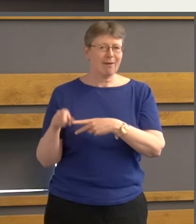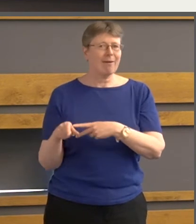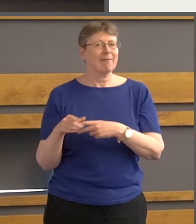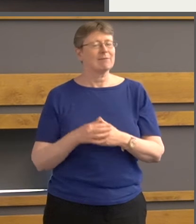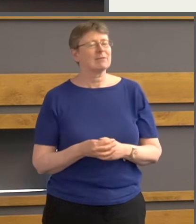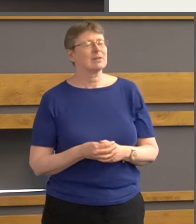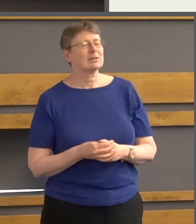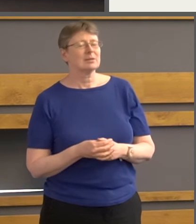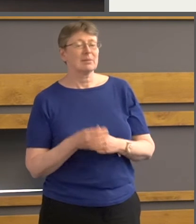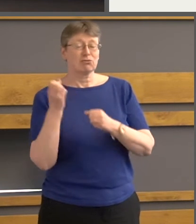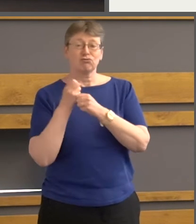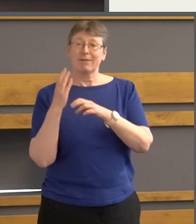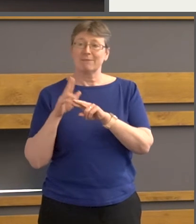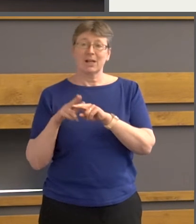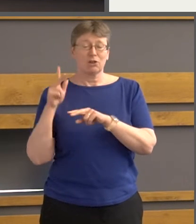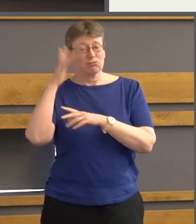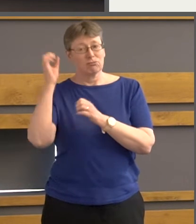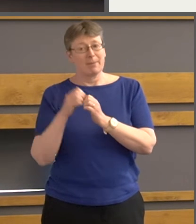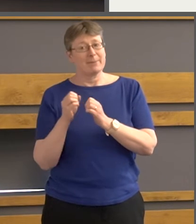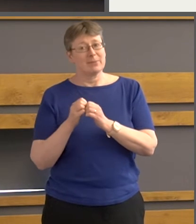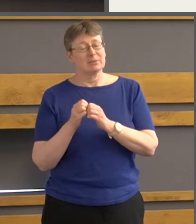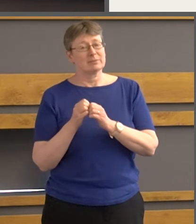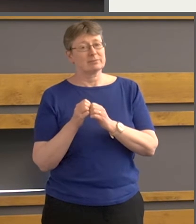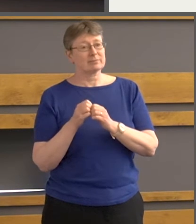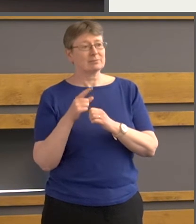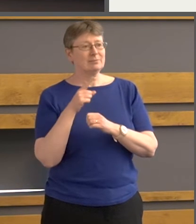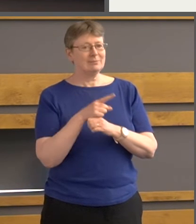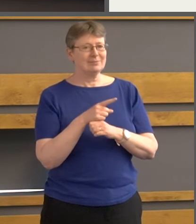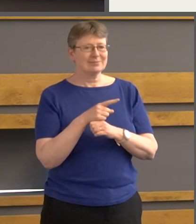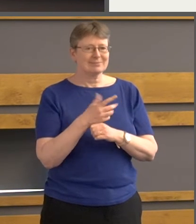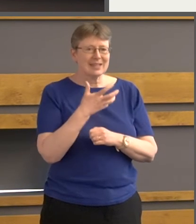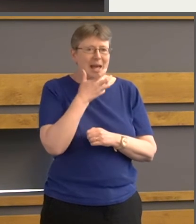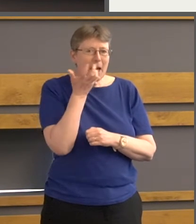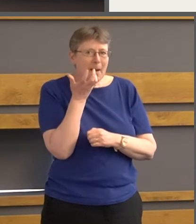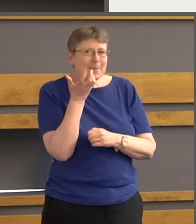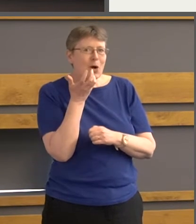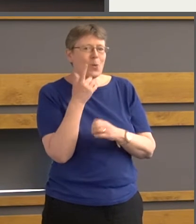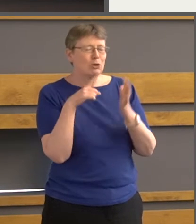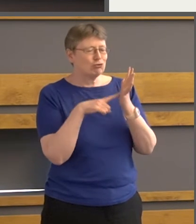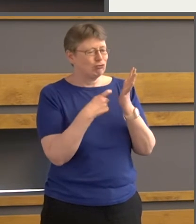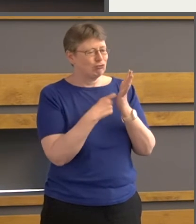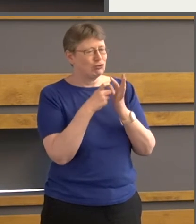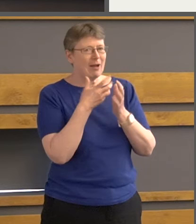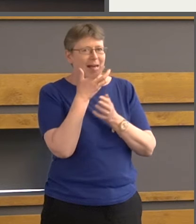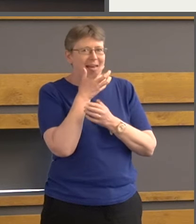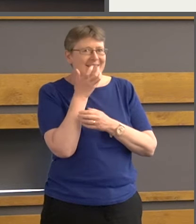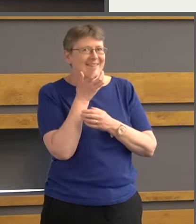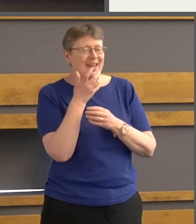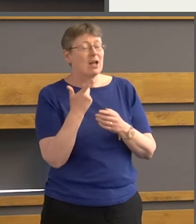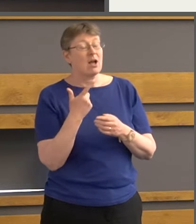And my grandfather remembers having treacle and apple and was tempted to come with them to Scotland,